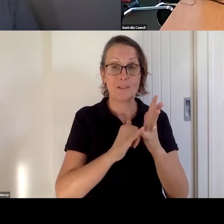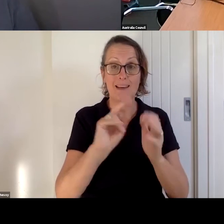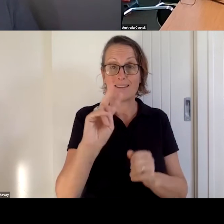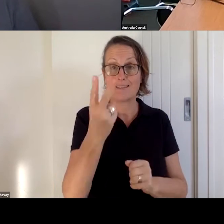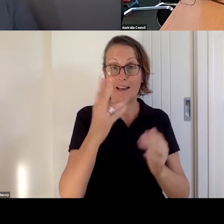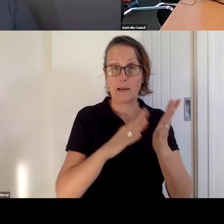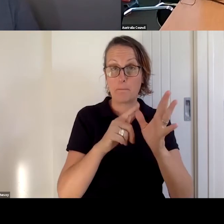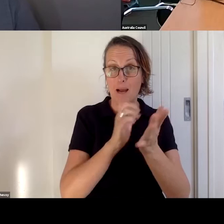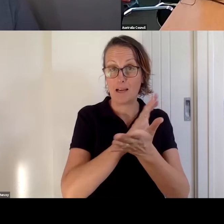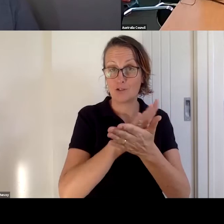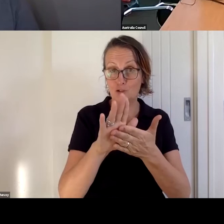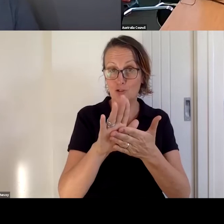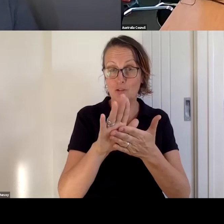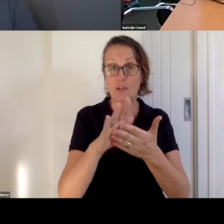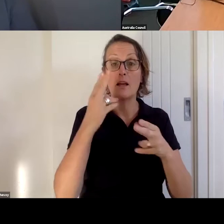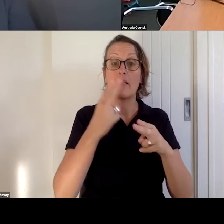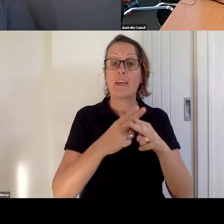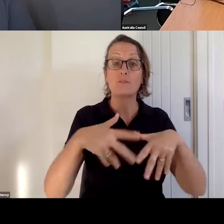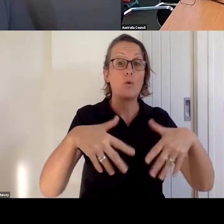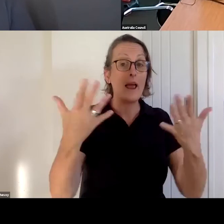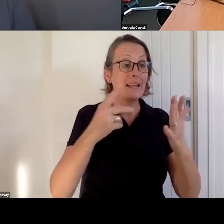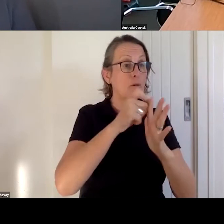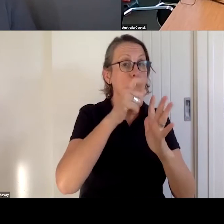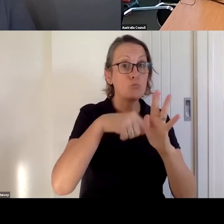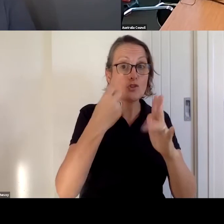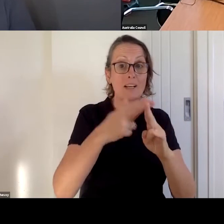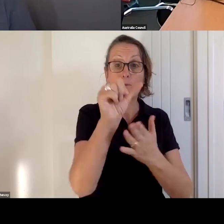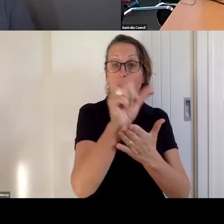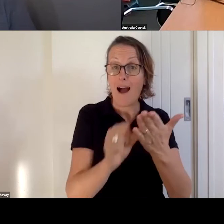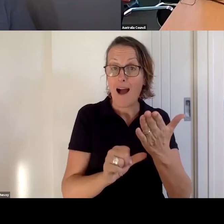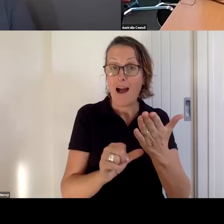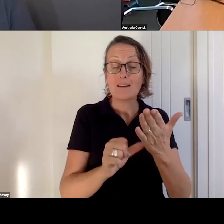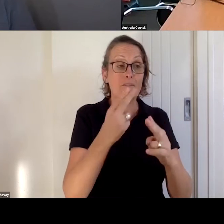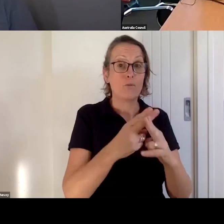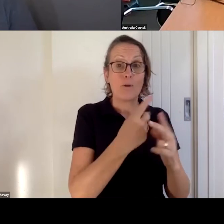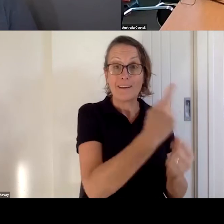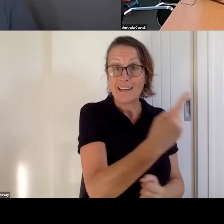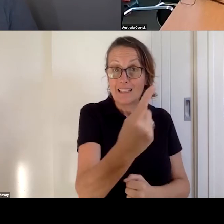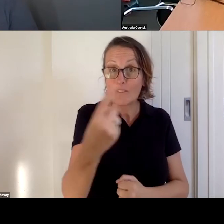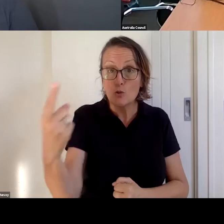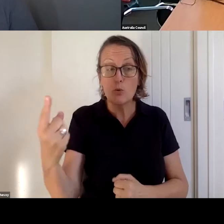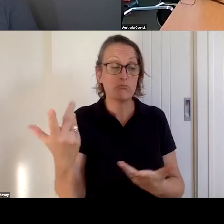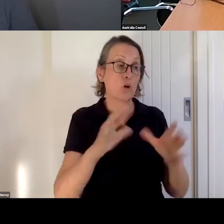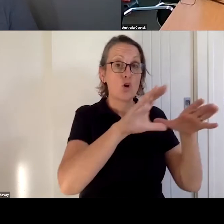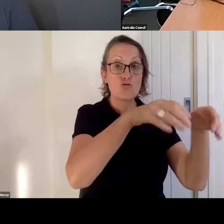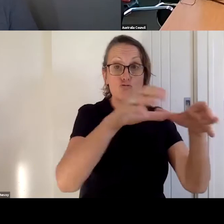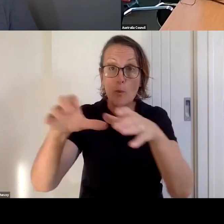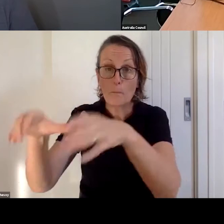and that is for arts projects for individuals and groups, arts projects for organisations,